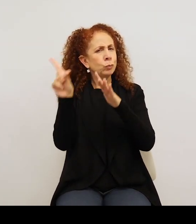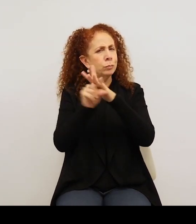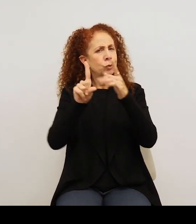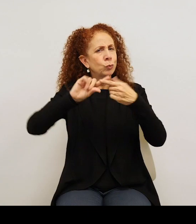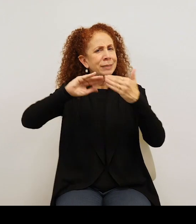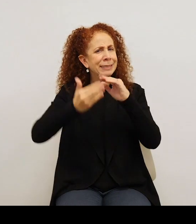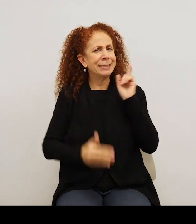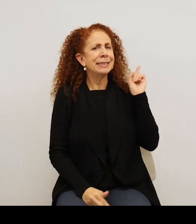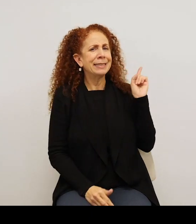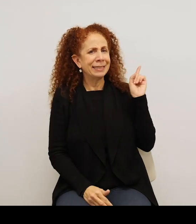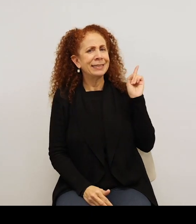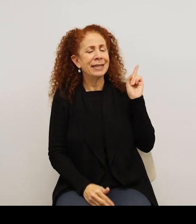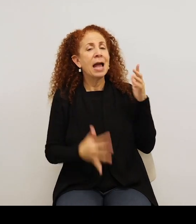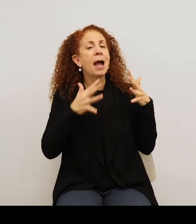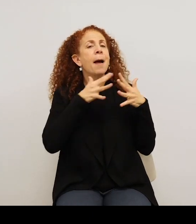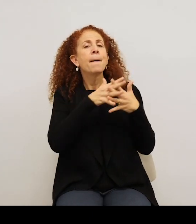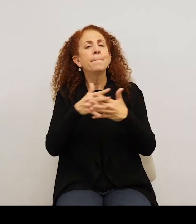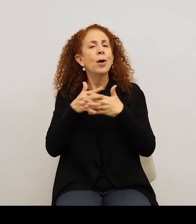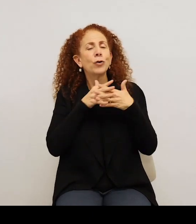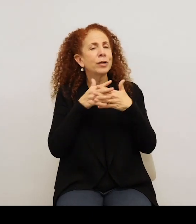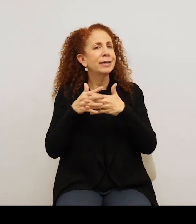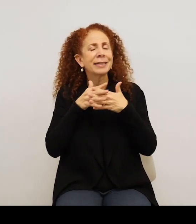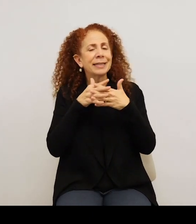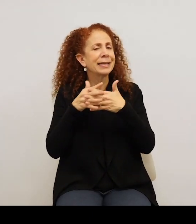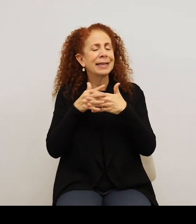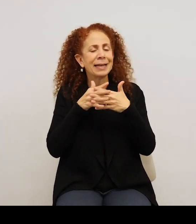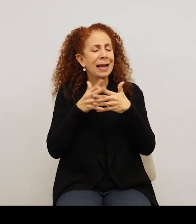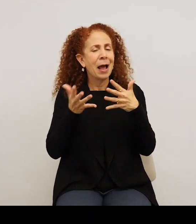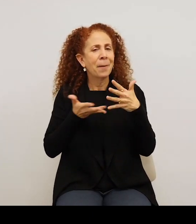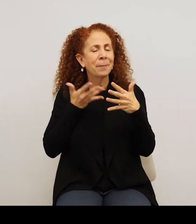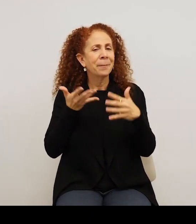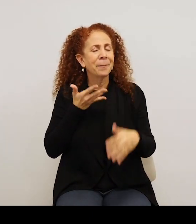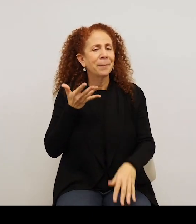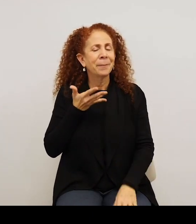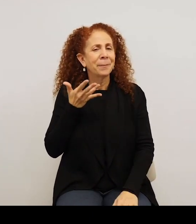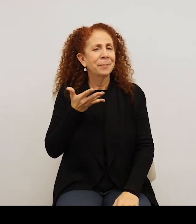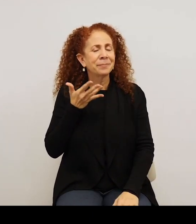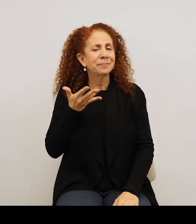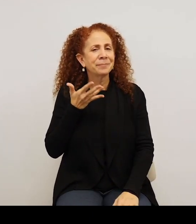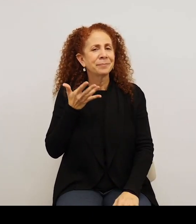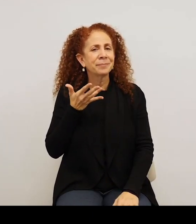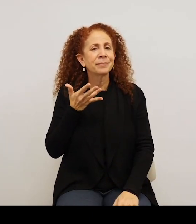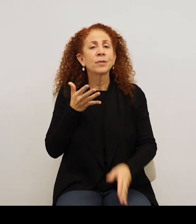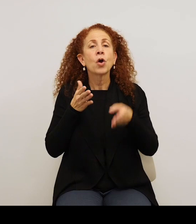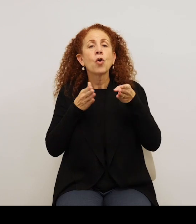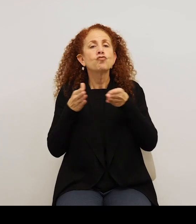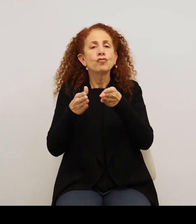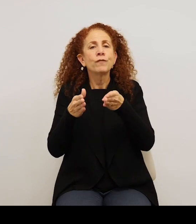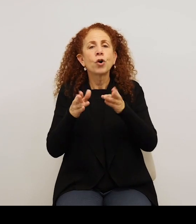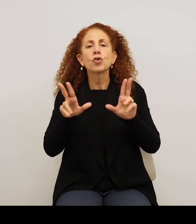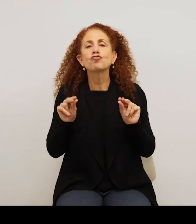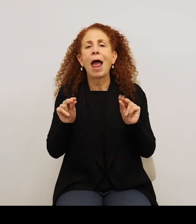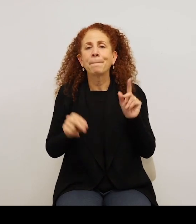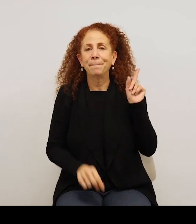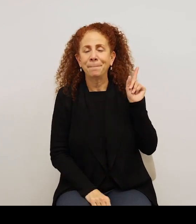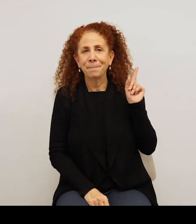This is actually an American river crab that has come.